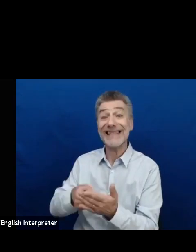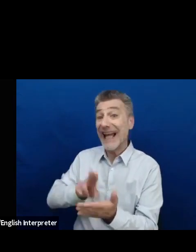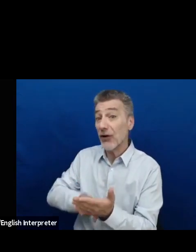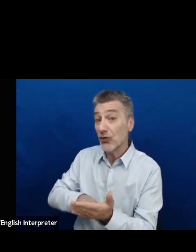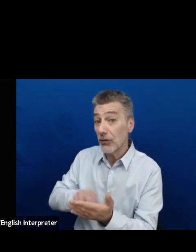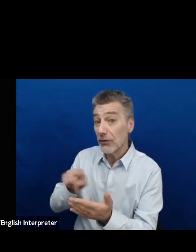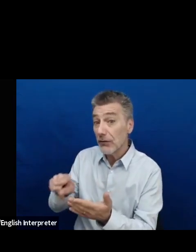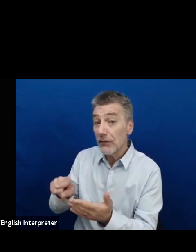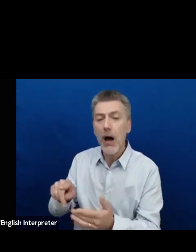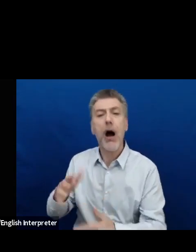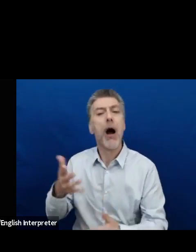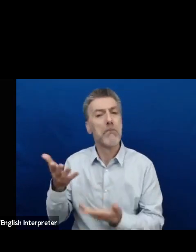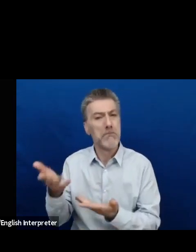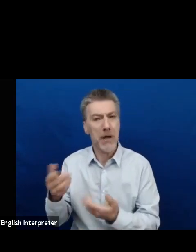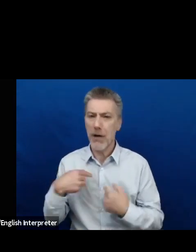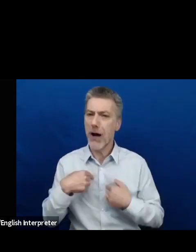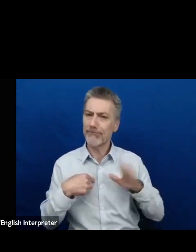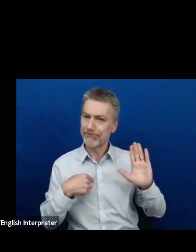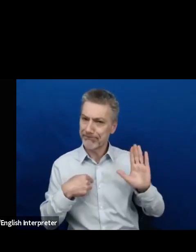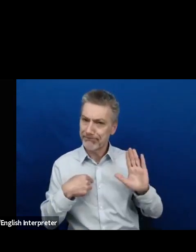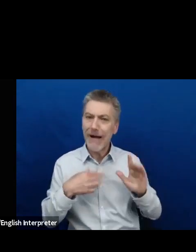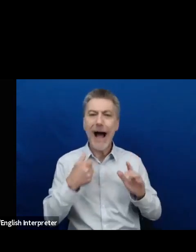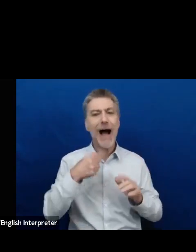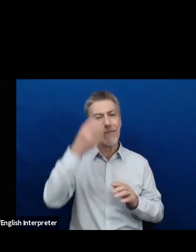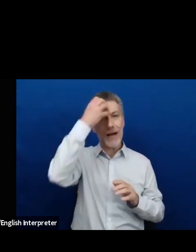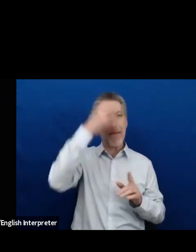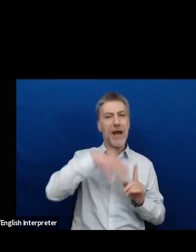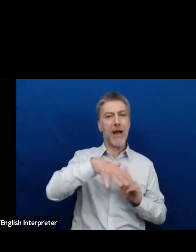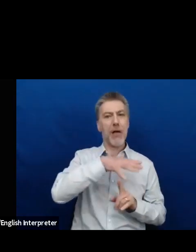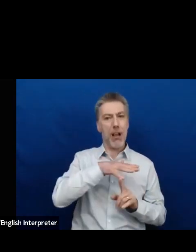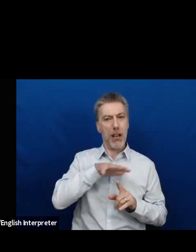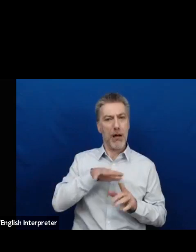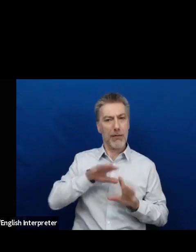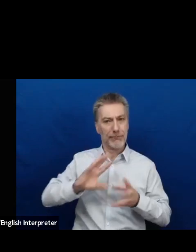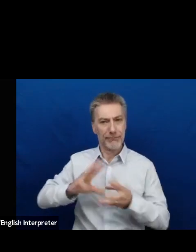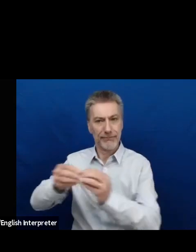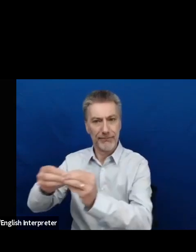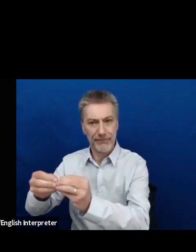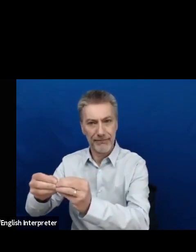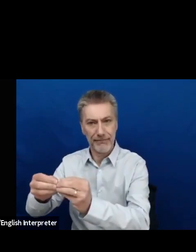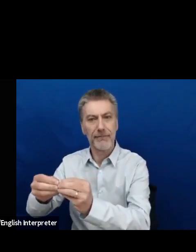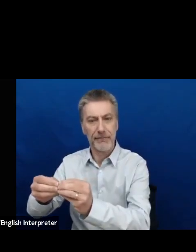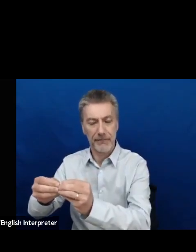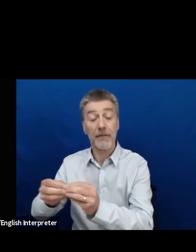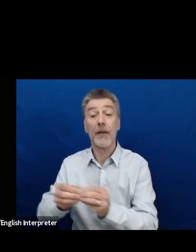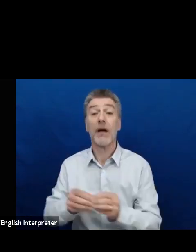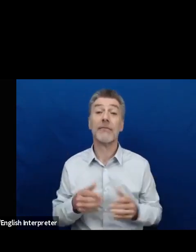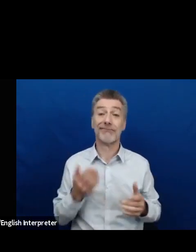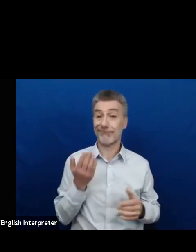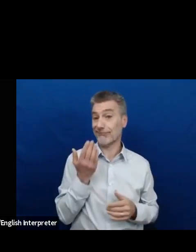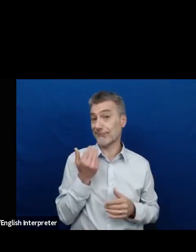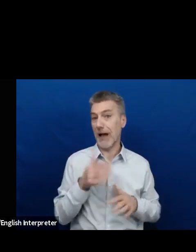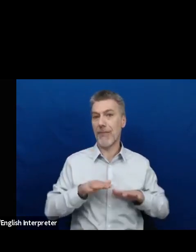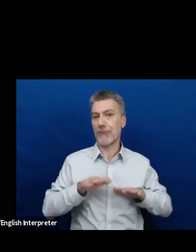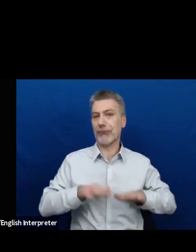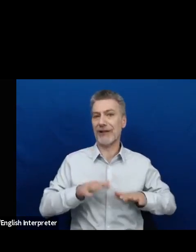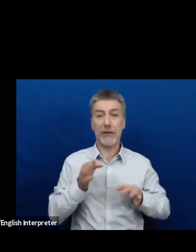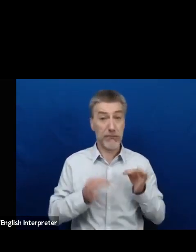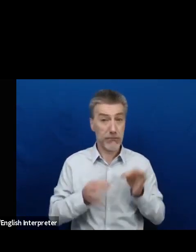terms but rather with the wholesale EE Raytion of that - - - a more adequate conceptual